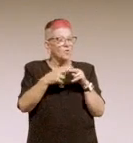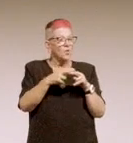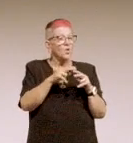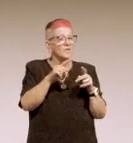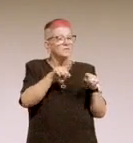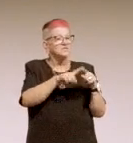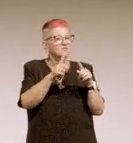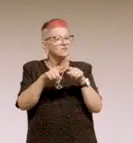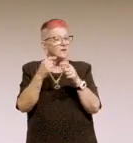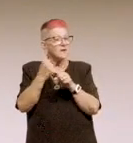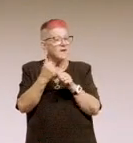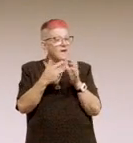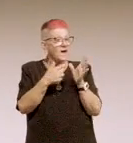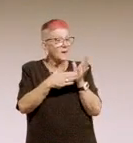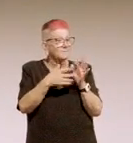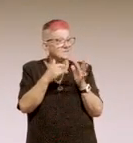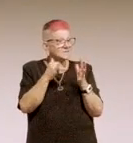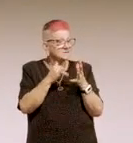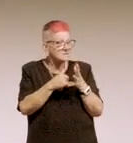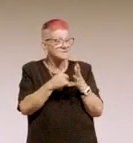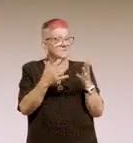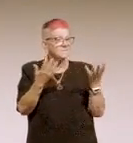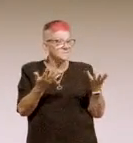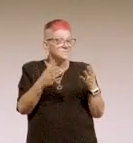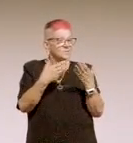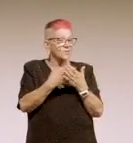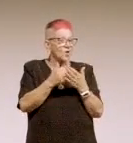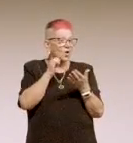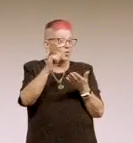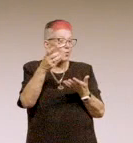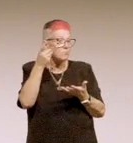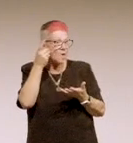computer or tablet." And if you want to play the game, click on the